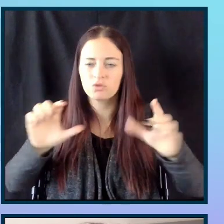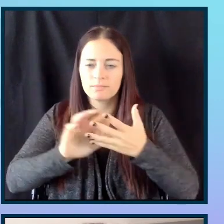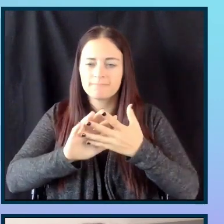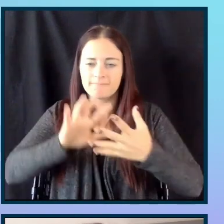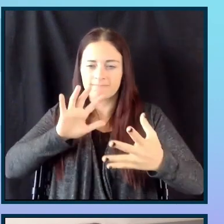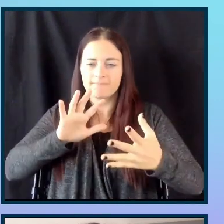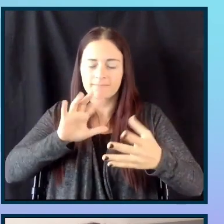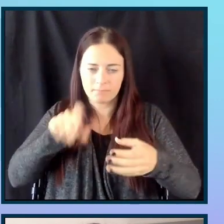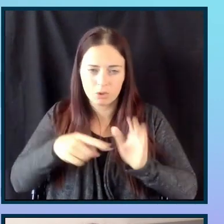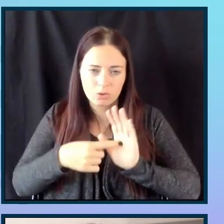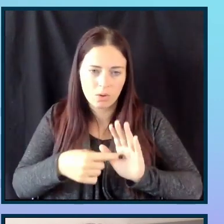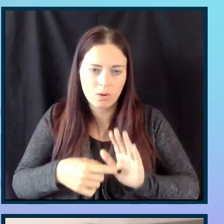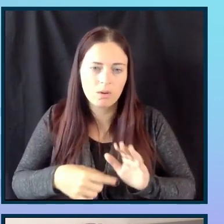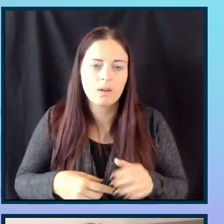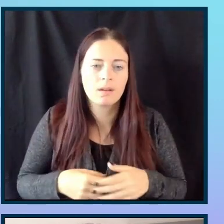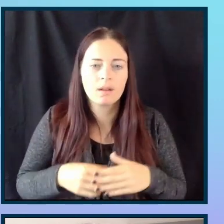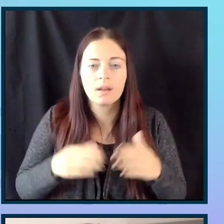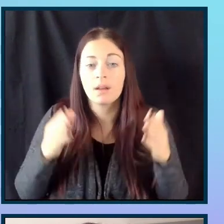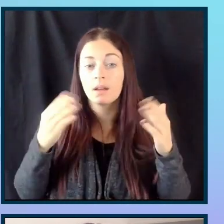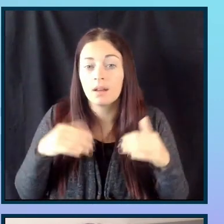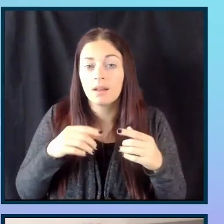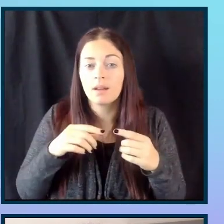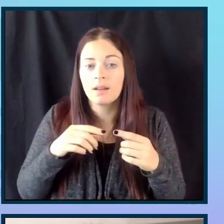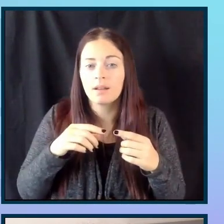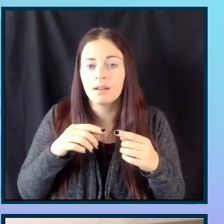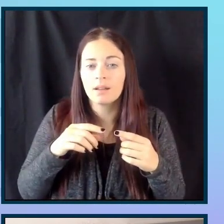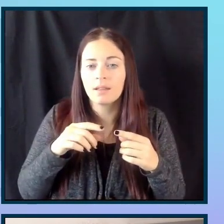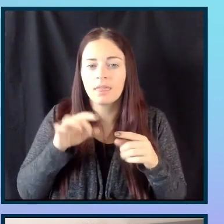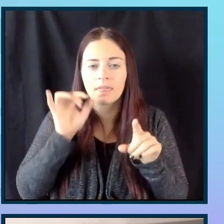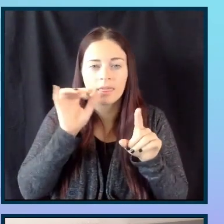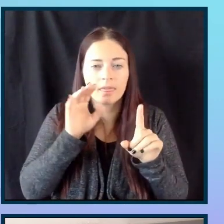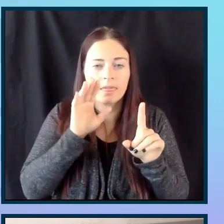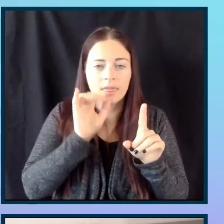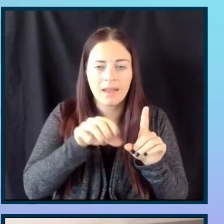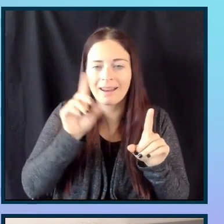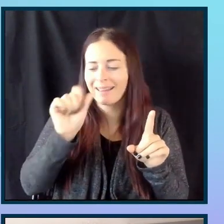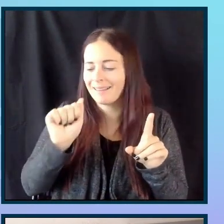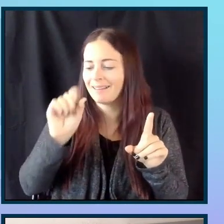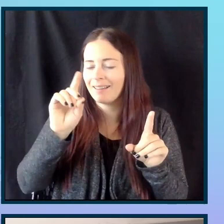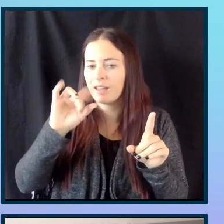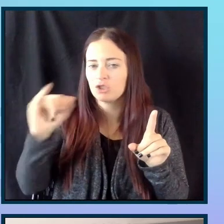Then we're looking at the adjacent contrast bullet of the success criterion.